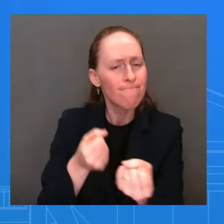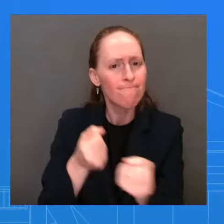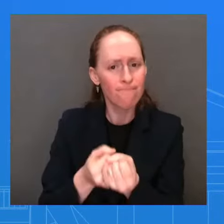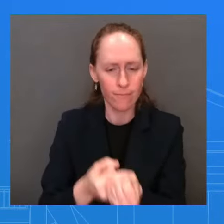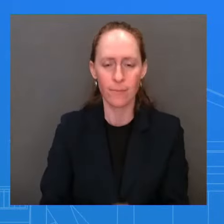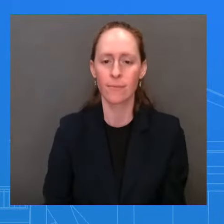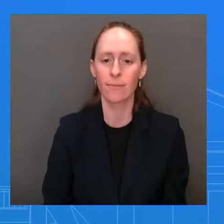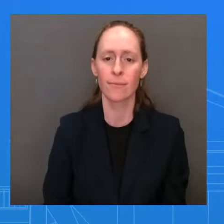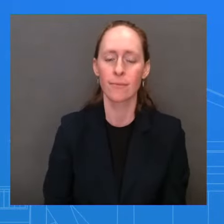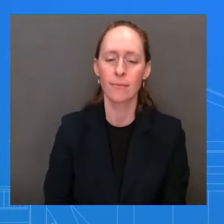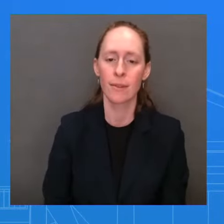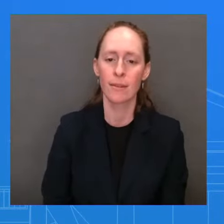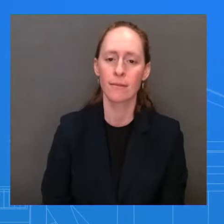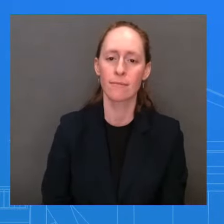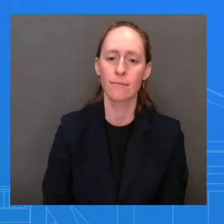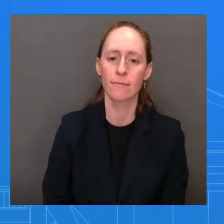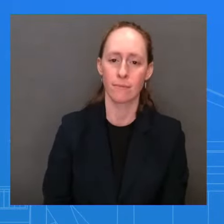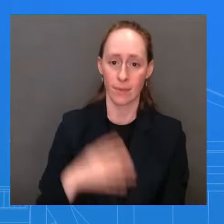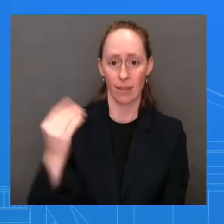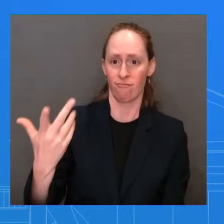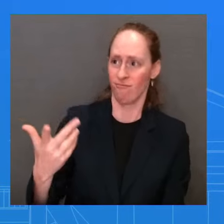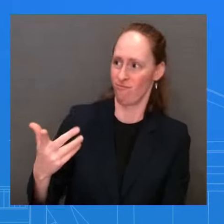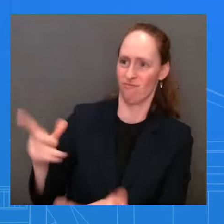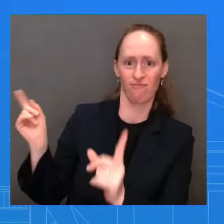for so many people, young and a bit older.